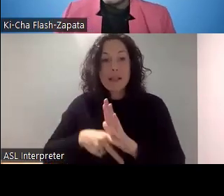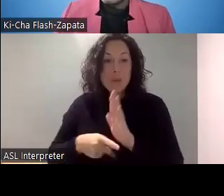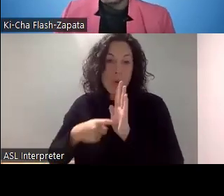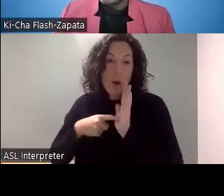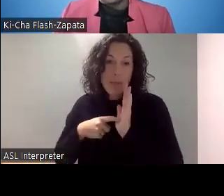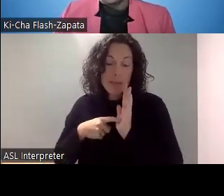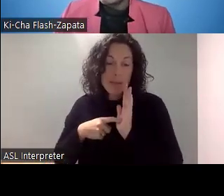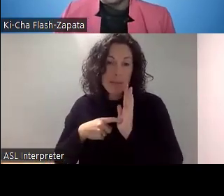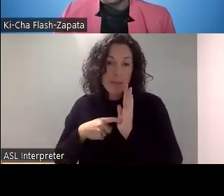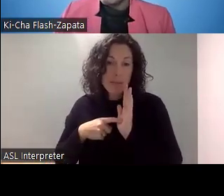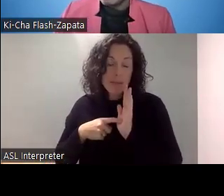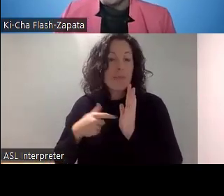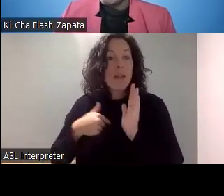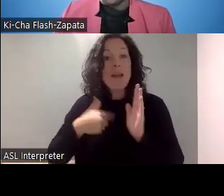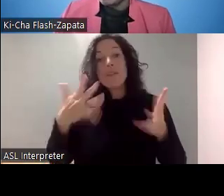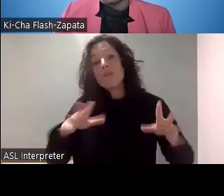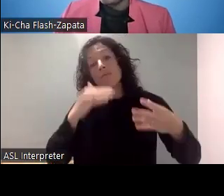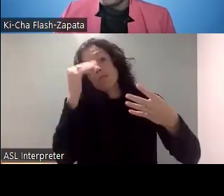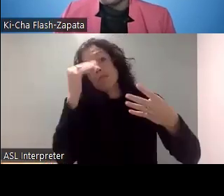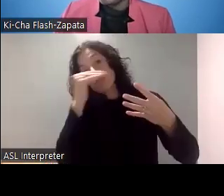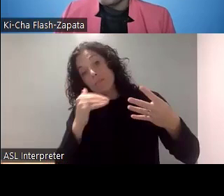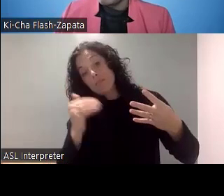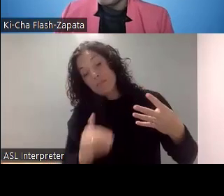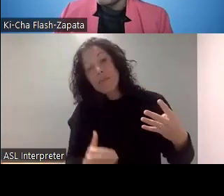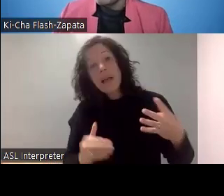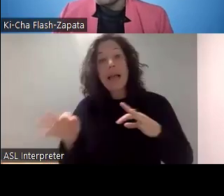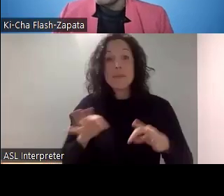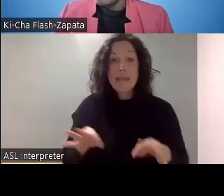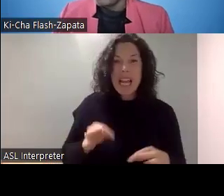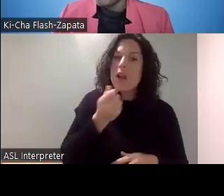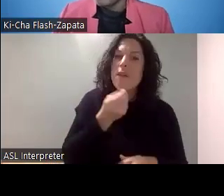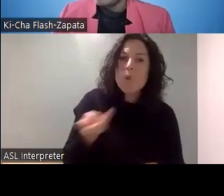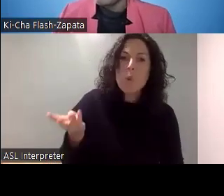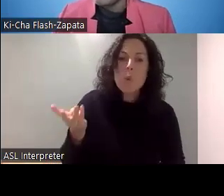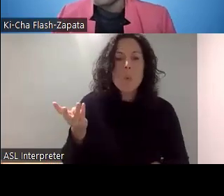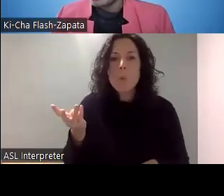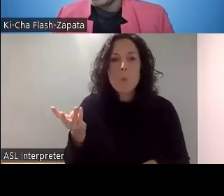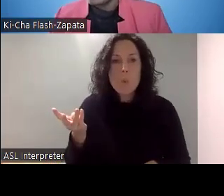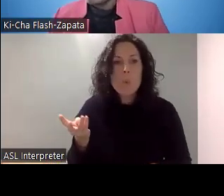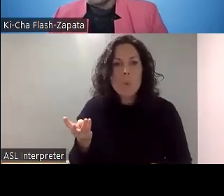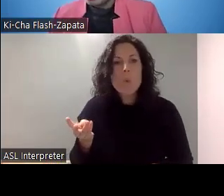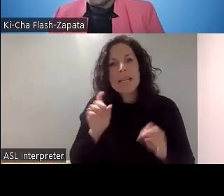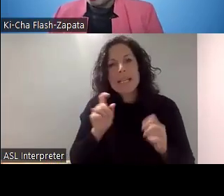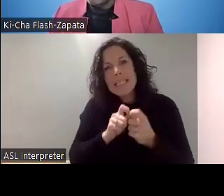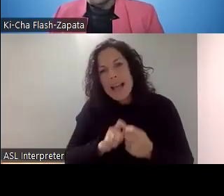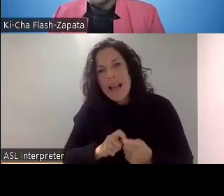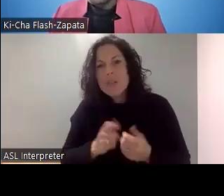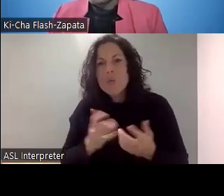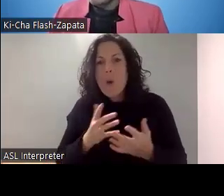I have listed and explained a few ... in a few details what each of these are,